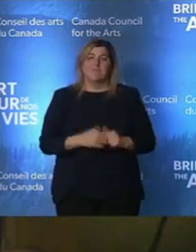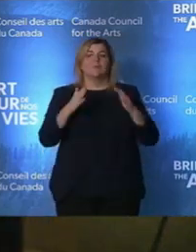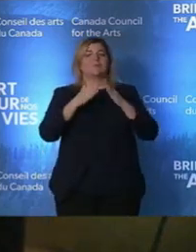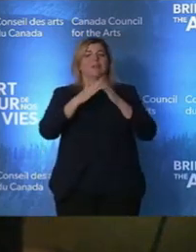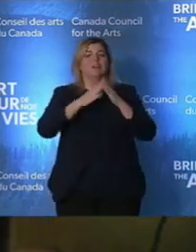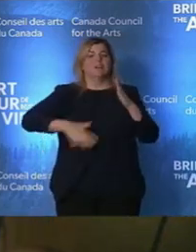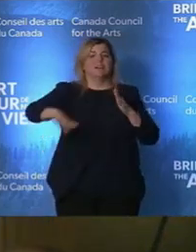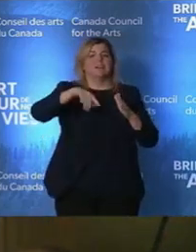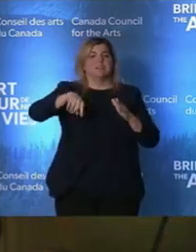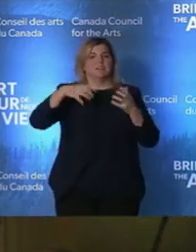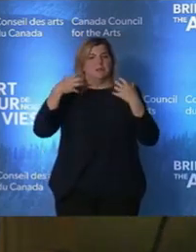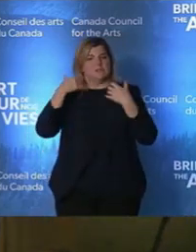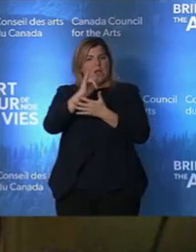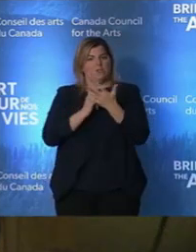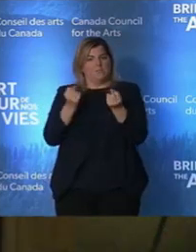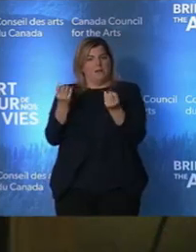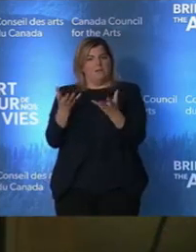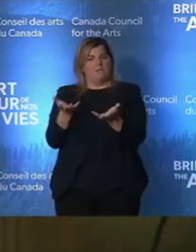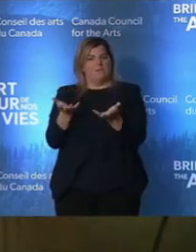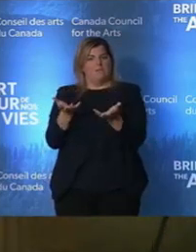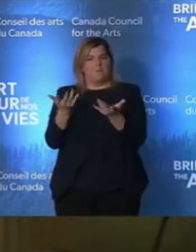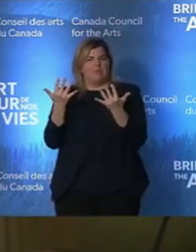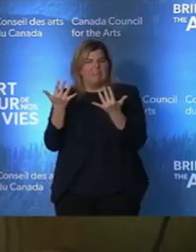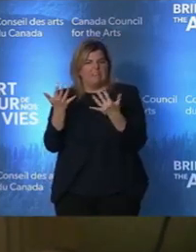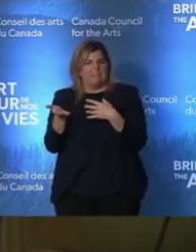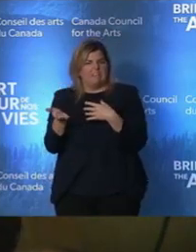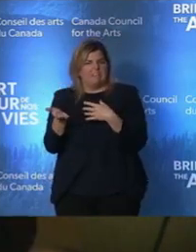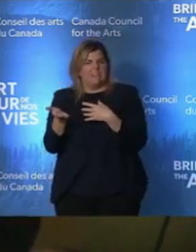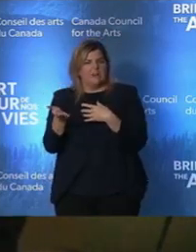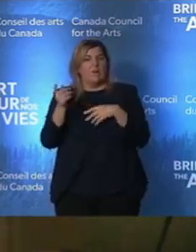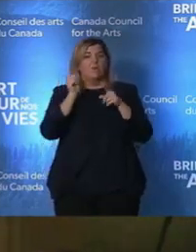How many arts councils are there, putting it the other way around?